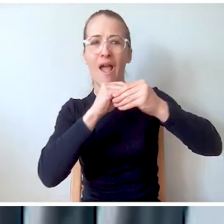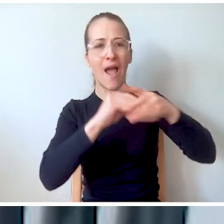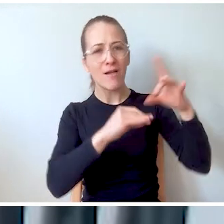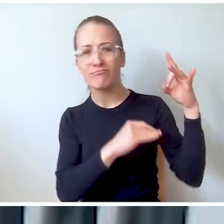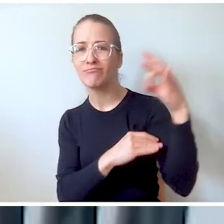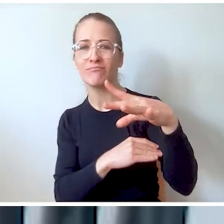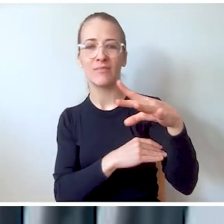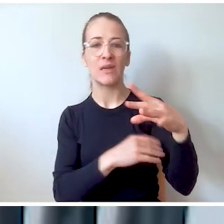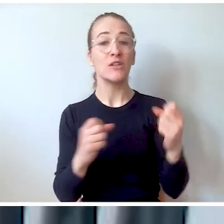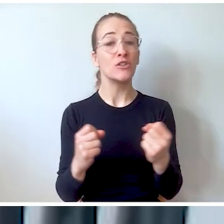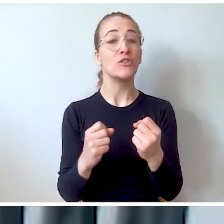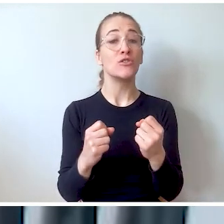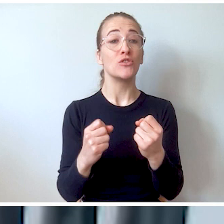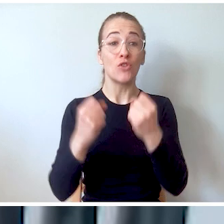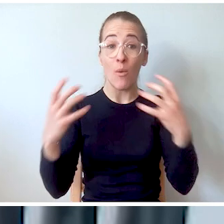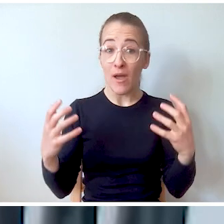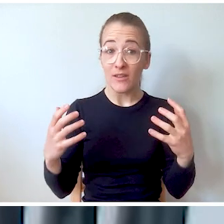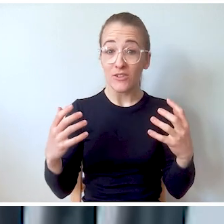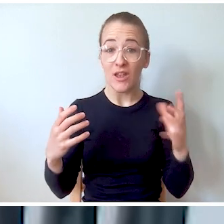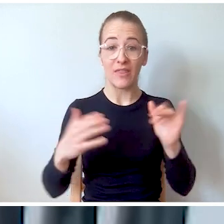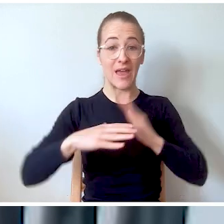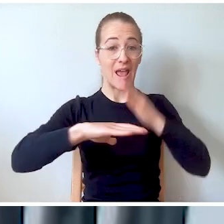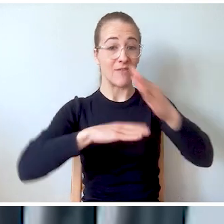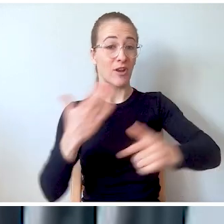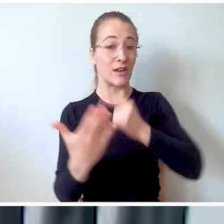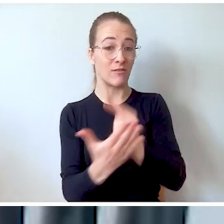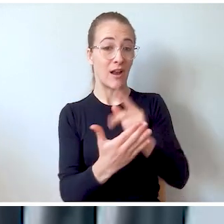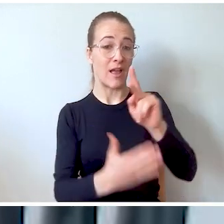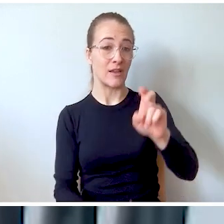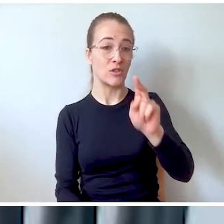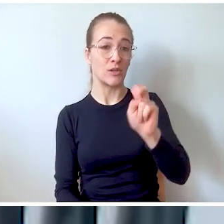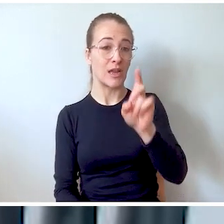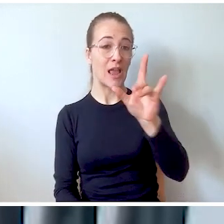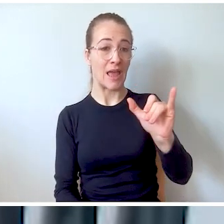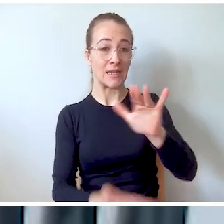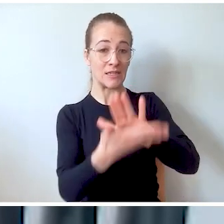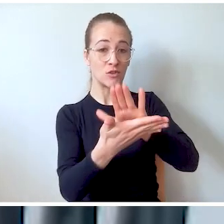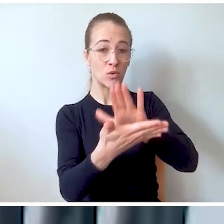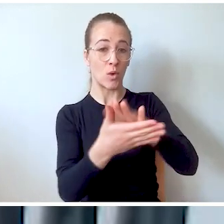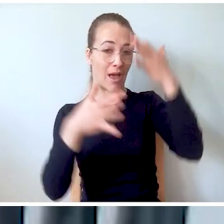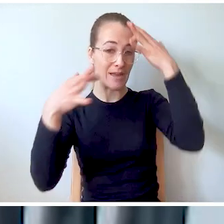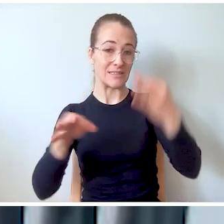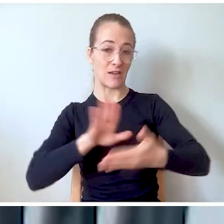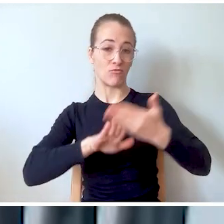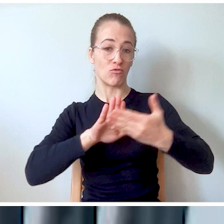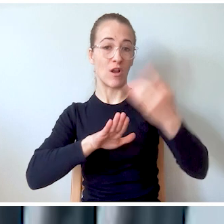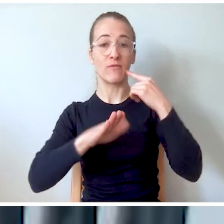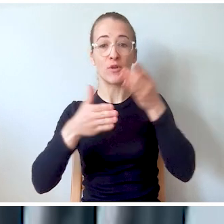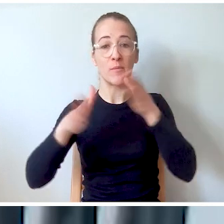So much so though, that actually, after I graduated from the Kennedy School, I decided to run for a public office.